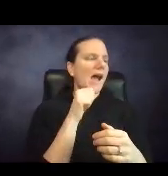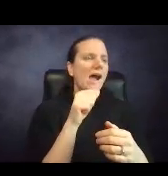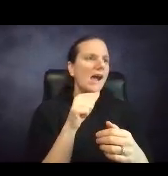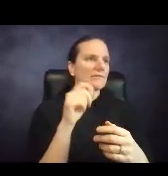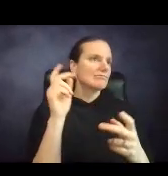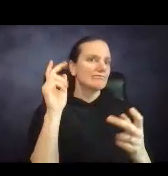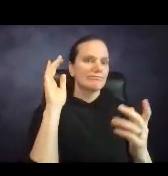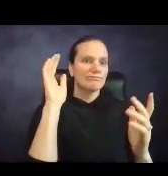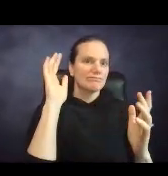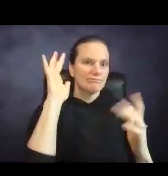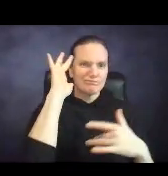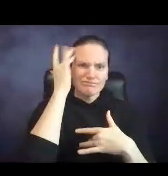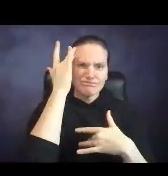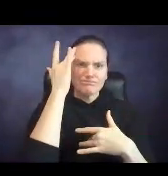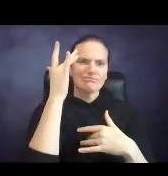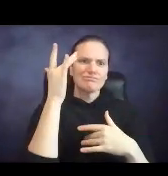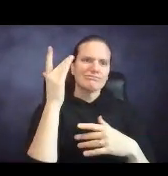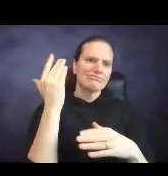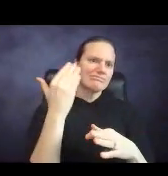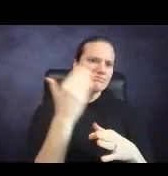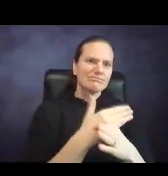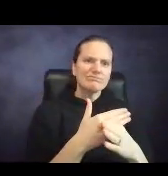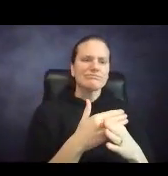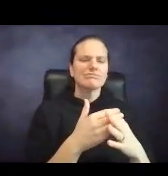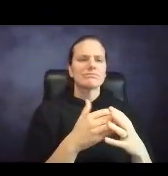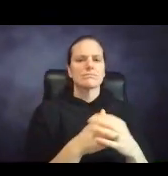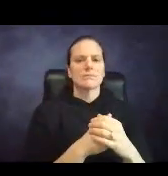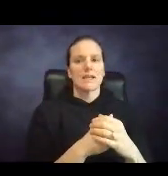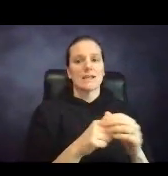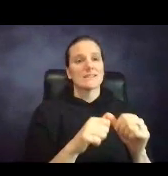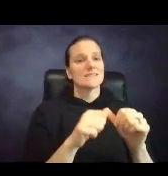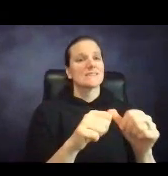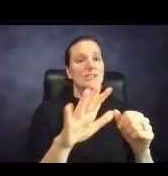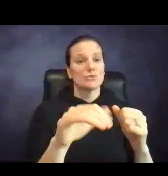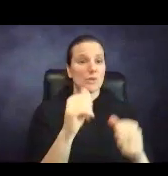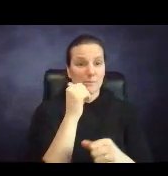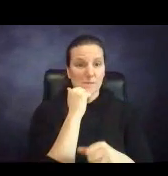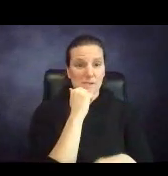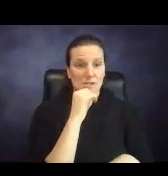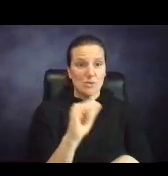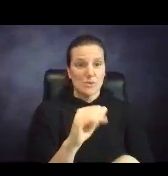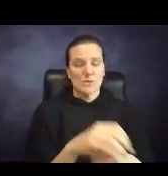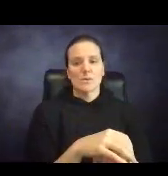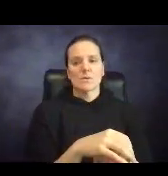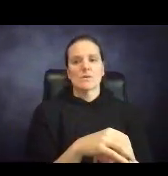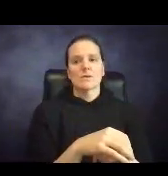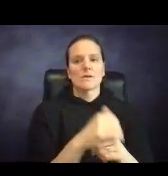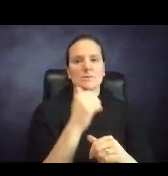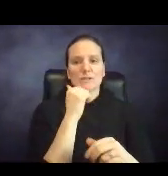'cause of those GABA receptors and it extends your periods. So we talked about periods shortening from 26